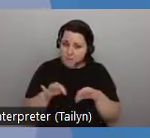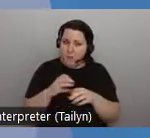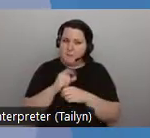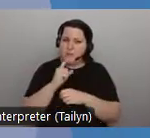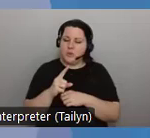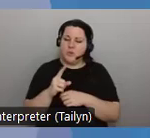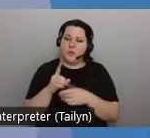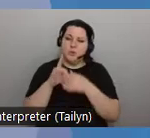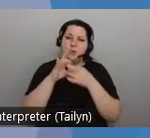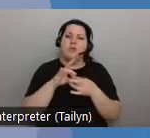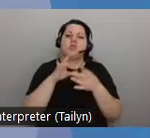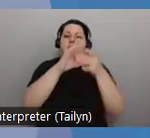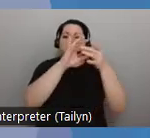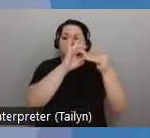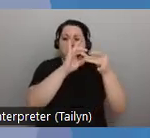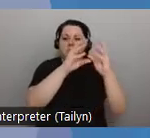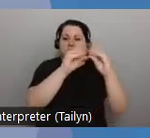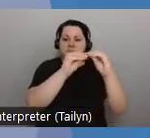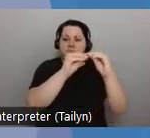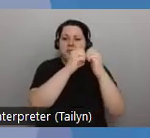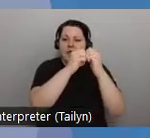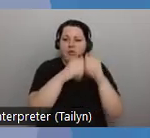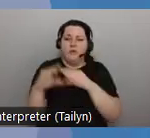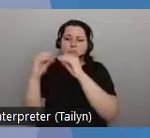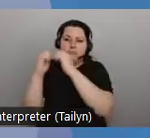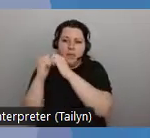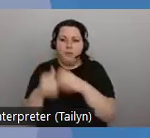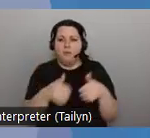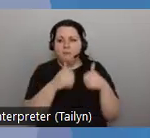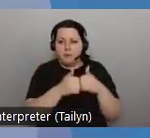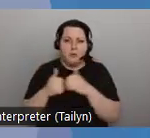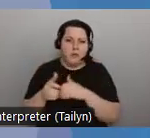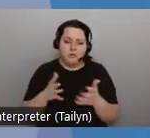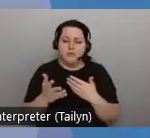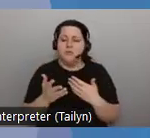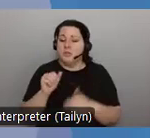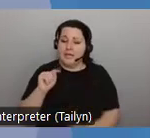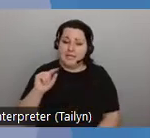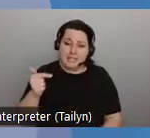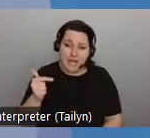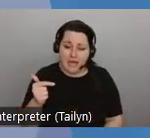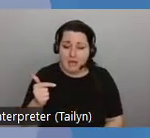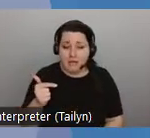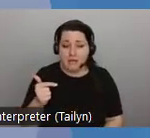bit of white space in between form fields to be able to distinguish which one is the next one, it also helps you,